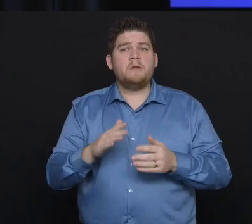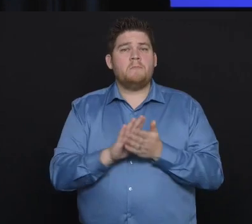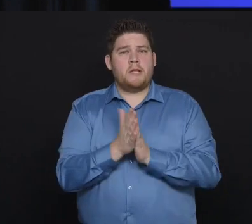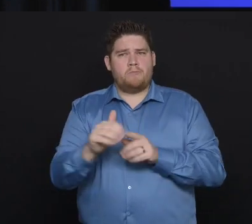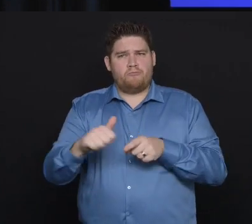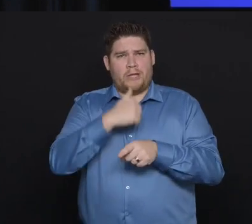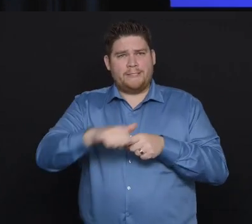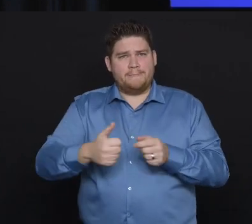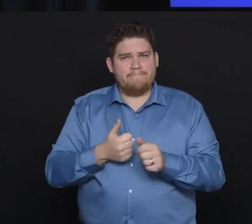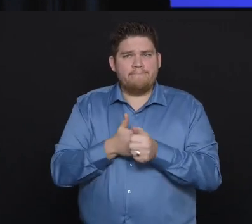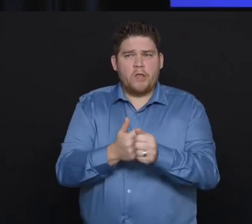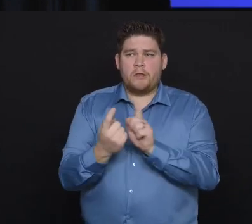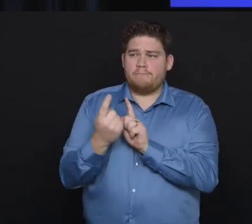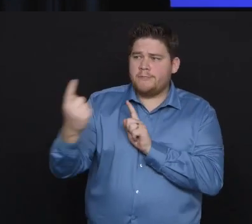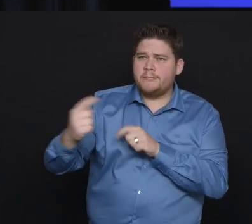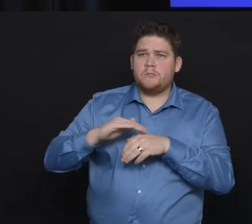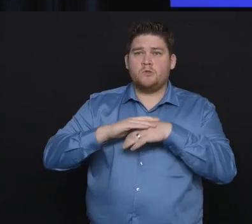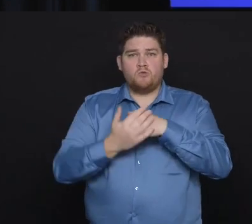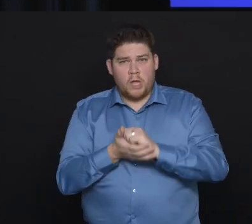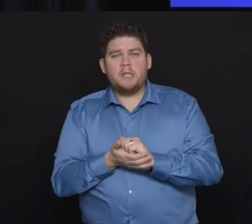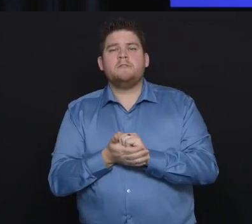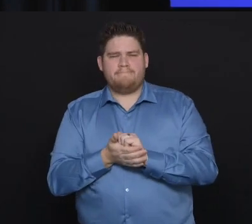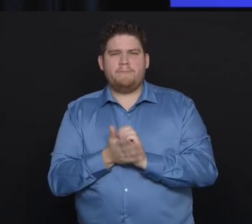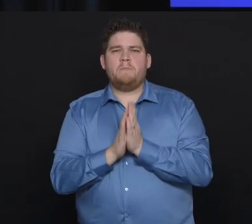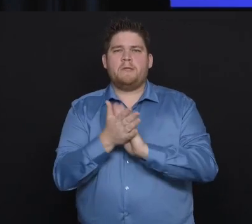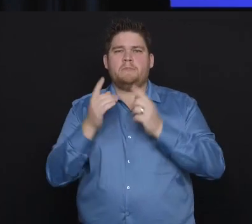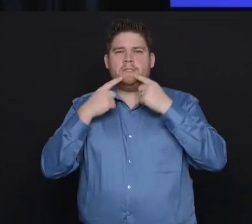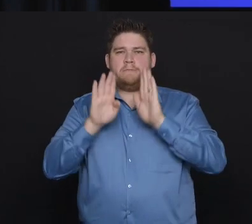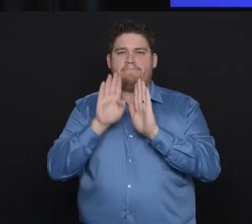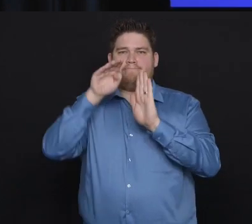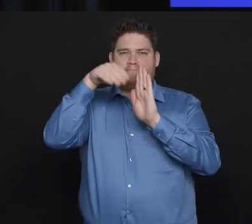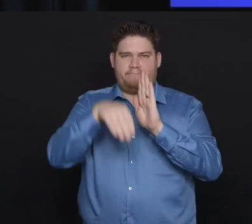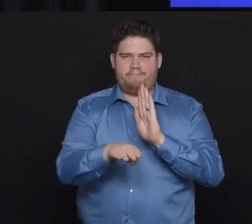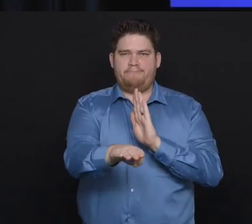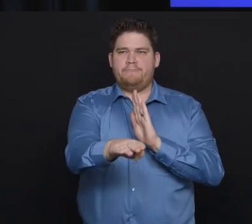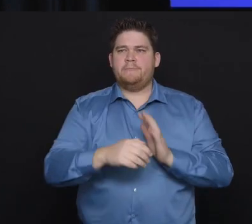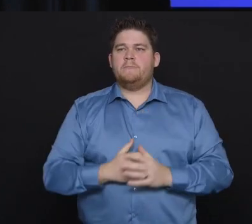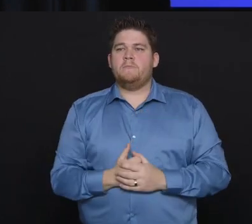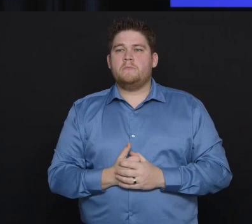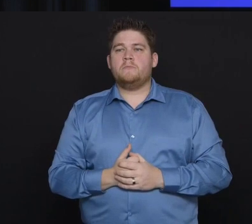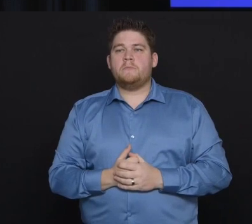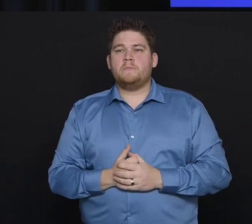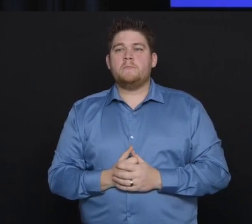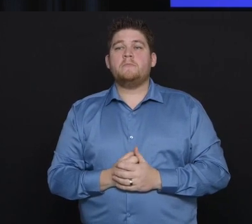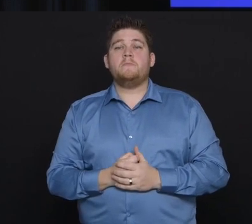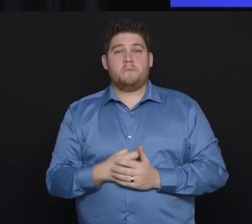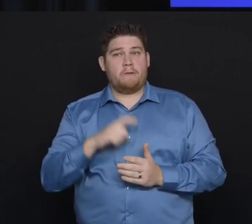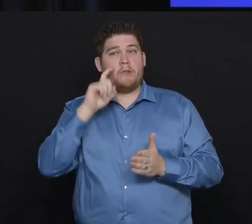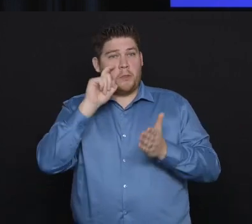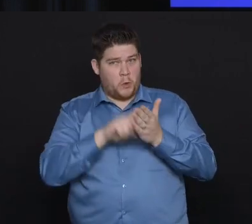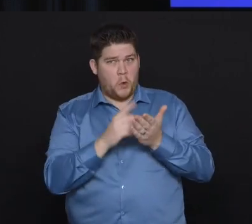to see some glimmers of hope, that we have flattened out and we are increasing.